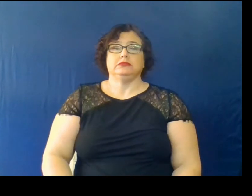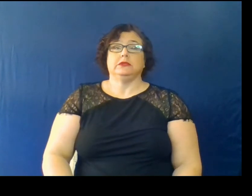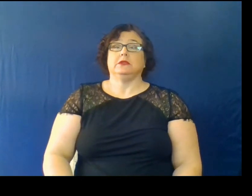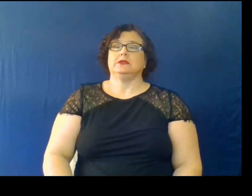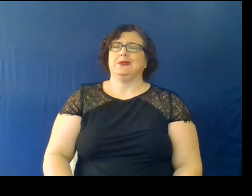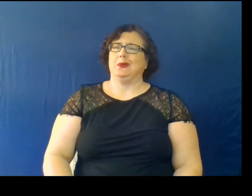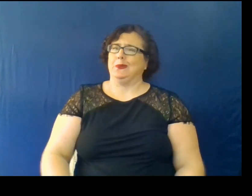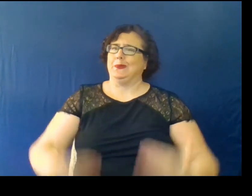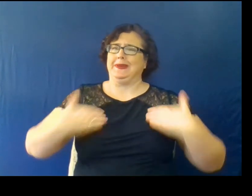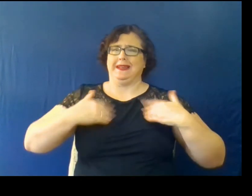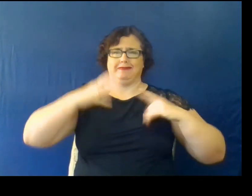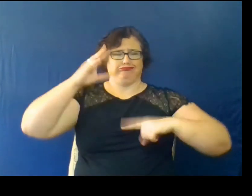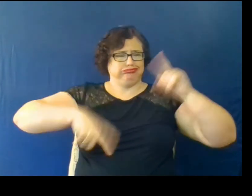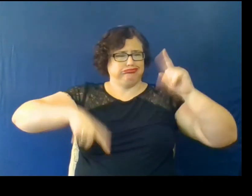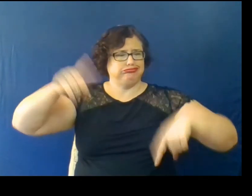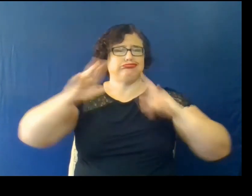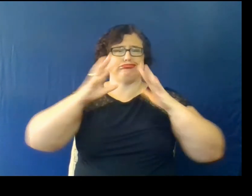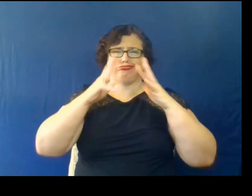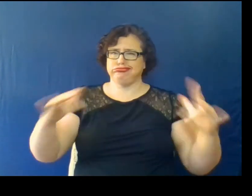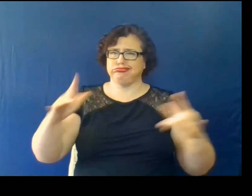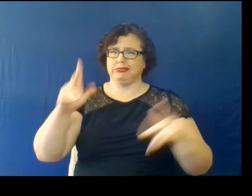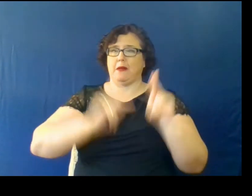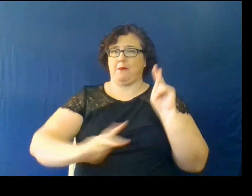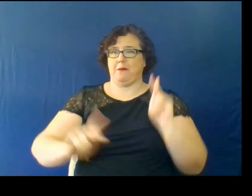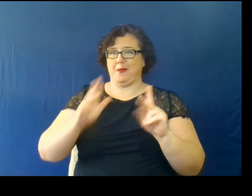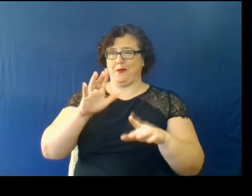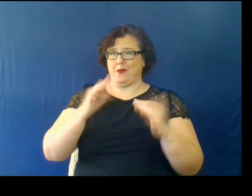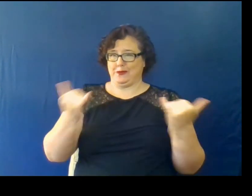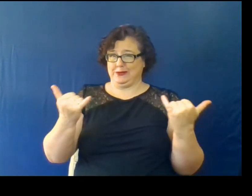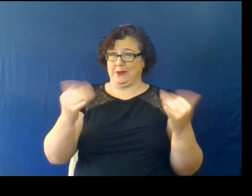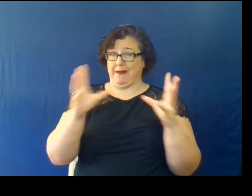the the call today. I know we have a number of people from the disabled community but we also